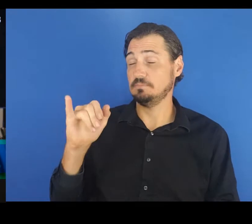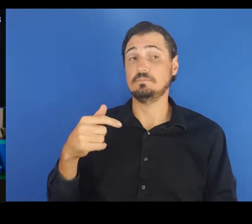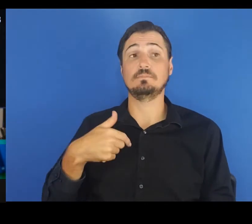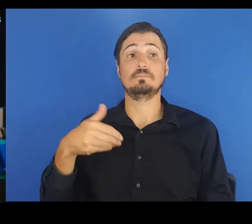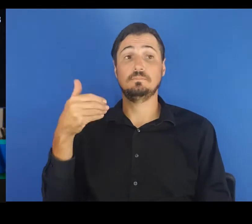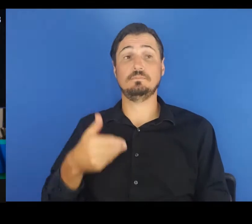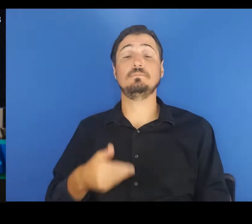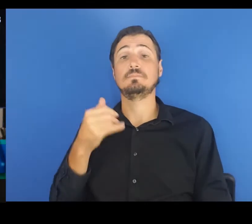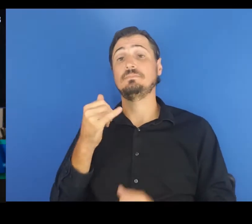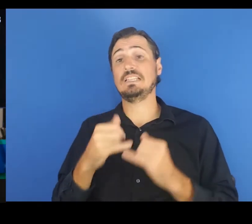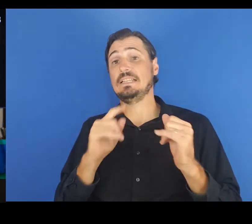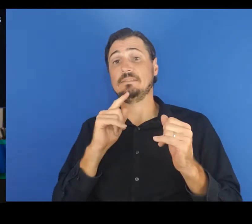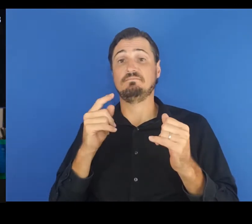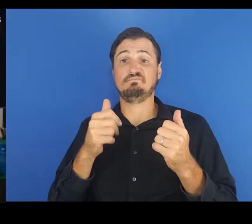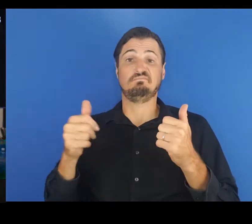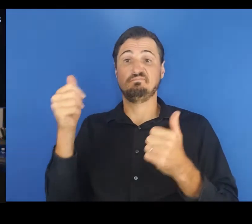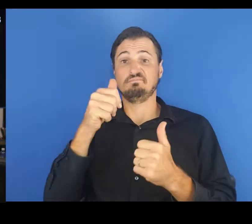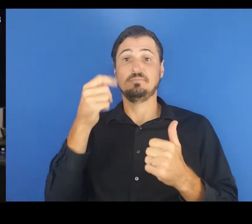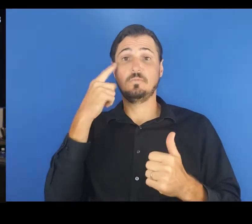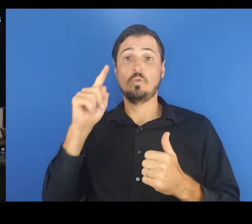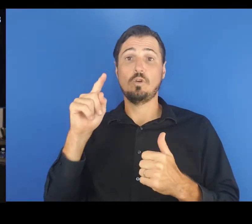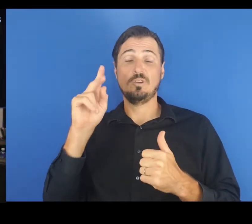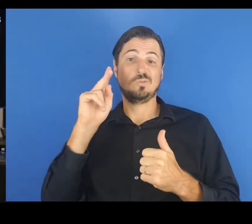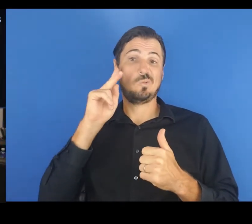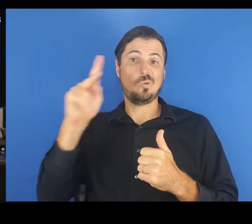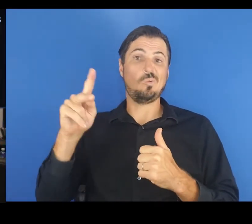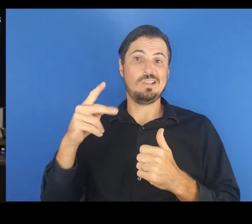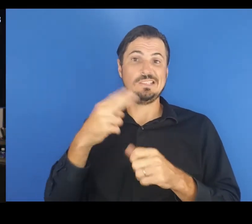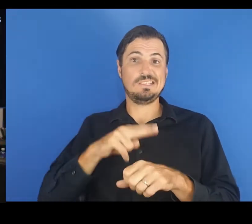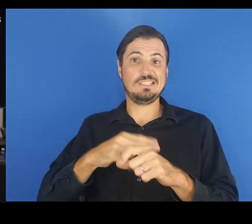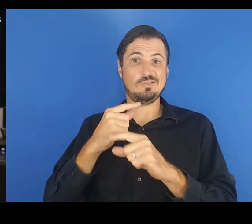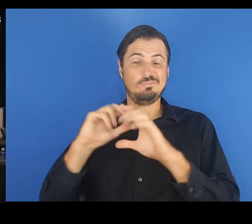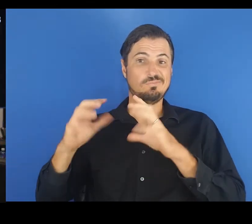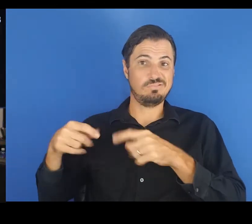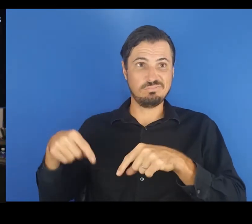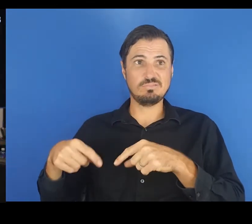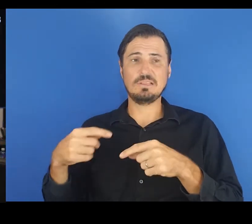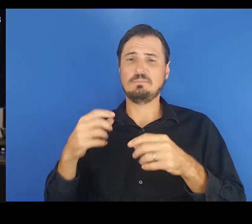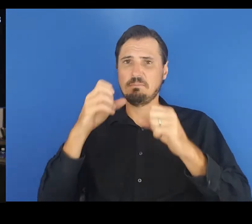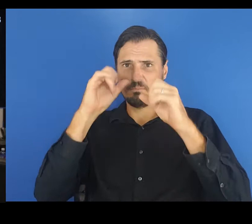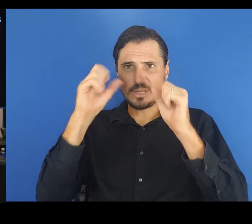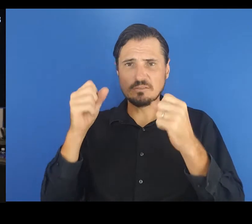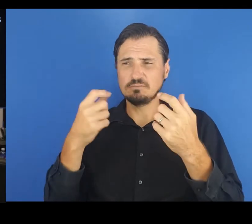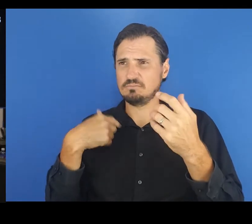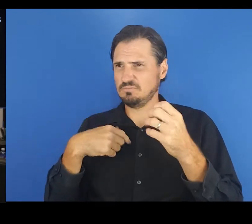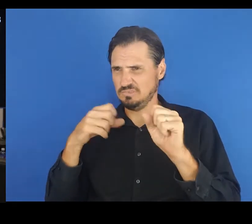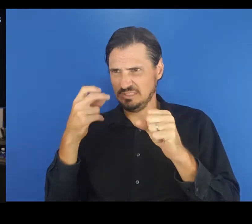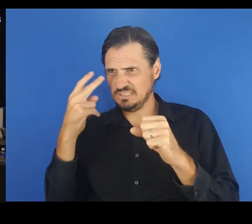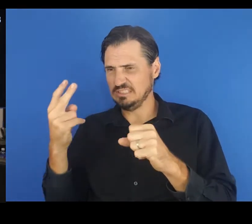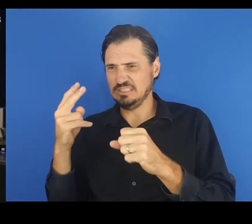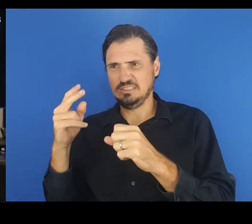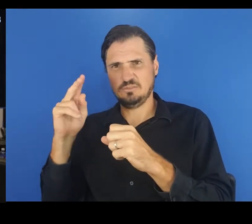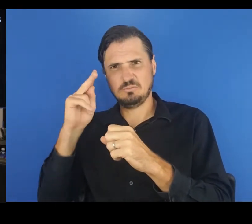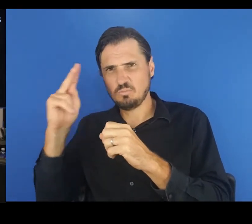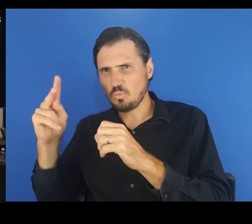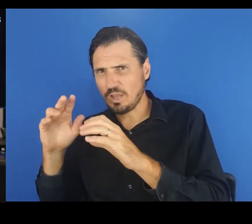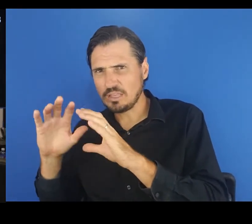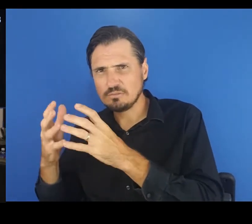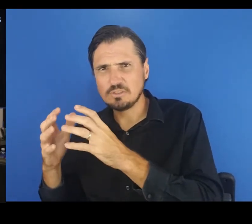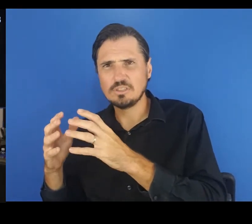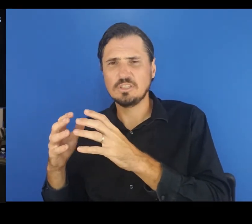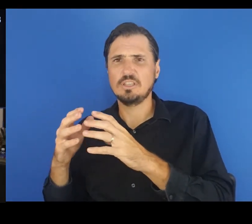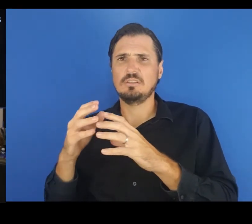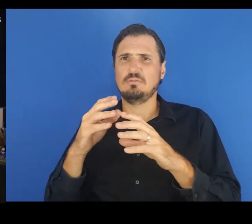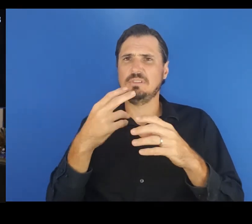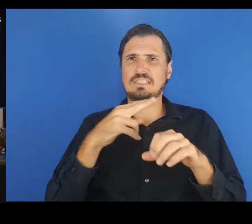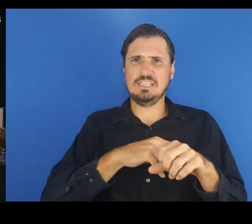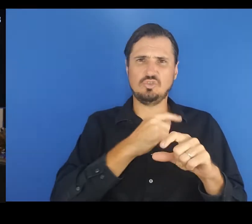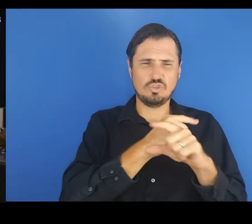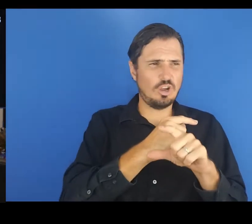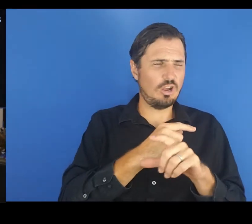As the last commander of Task Force Kauaʻi, it was my pleasure to lead and be amazed at the partnership between members of Task Force Kauaʻi and the Kauaʻi county emergency